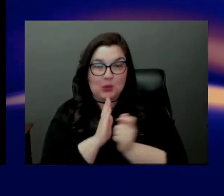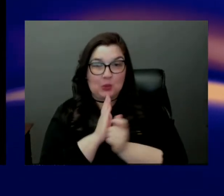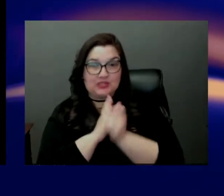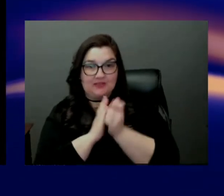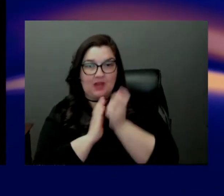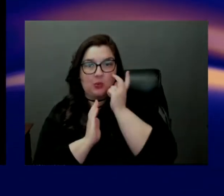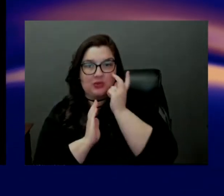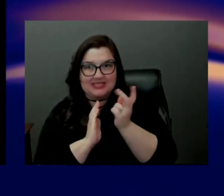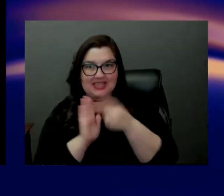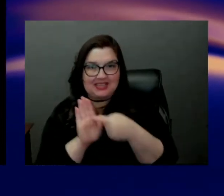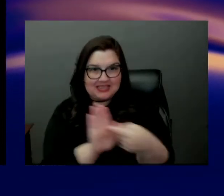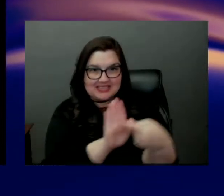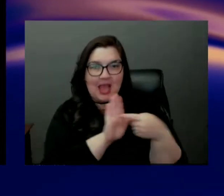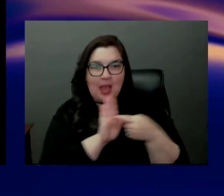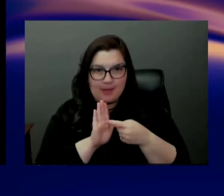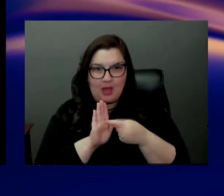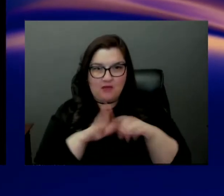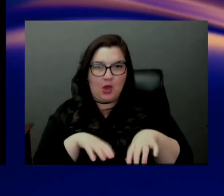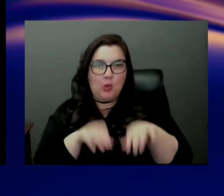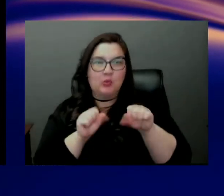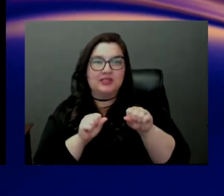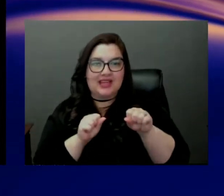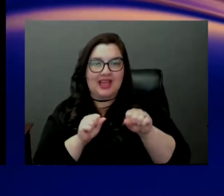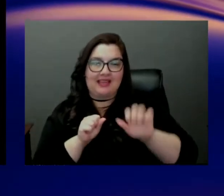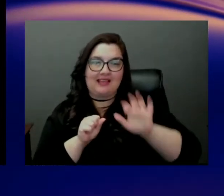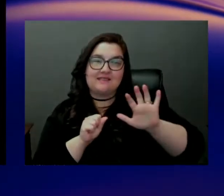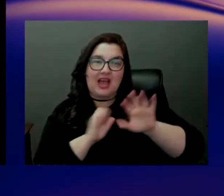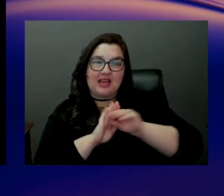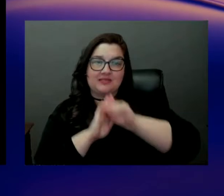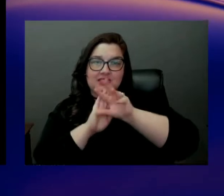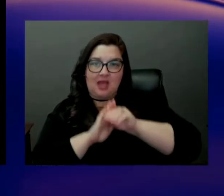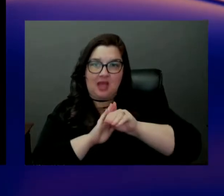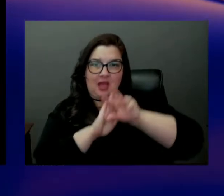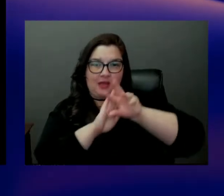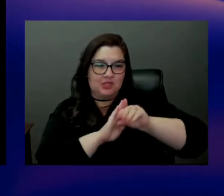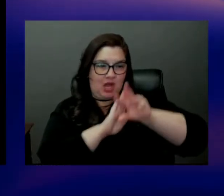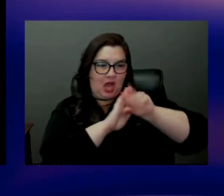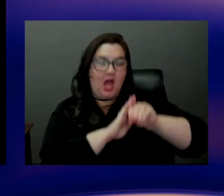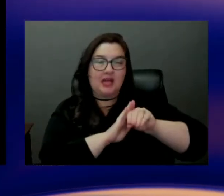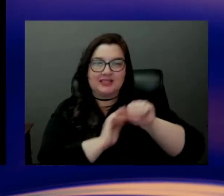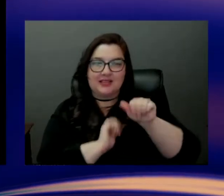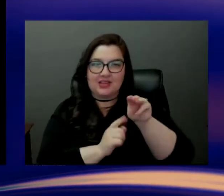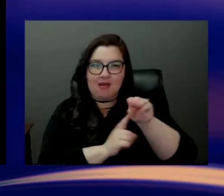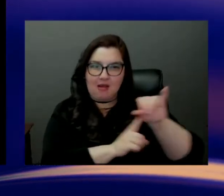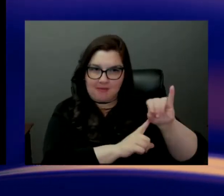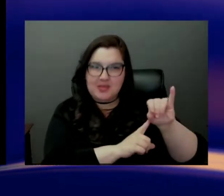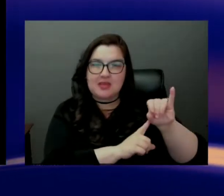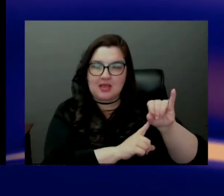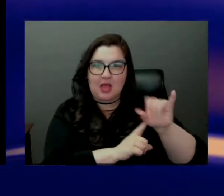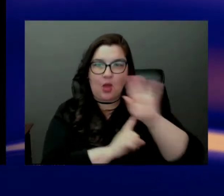As a default, we take five snapshots of a given army. So what'll happen is we'll launch and we take a small instance.